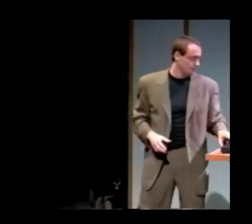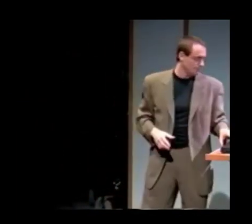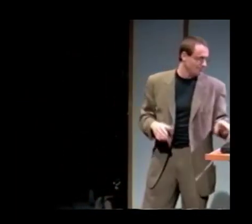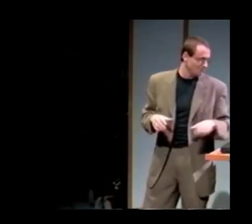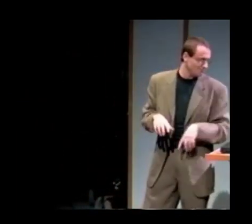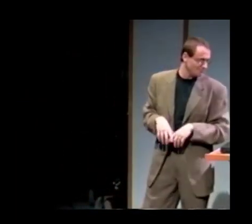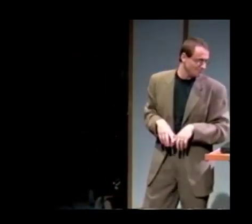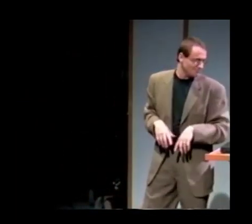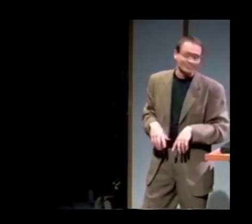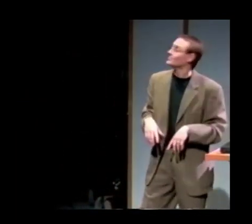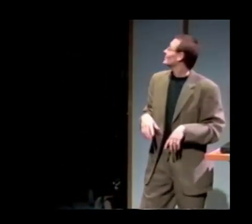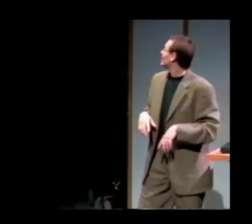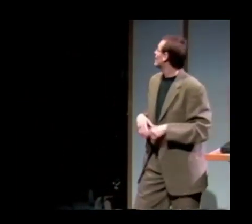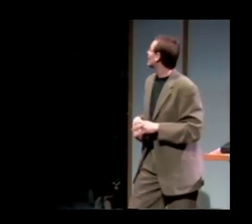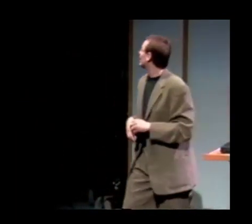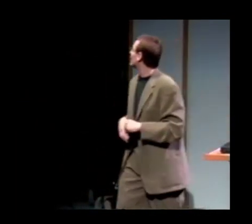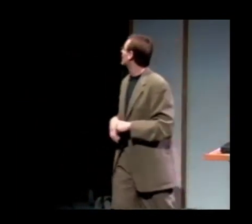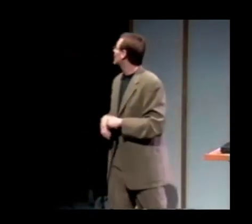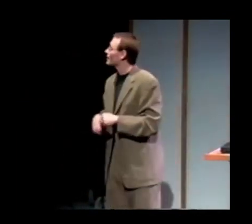SO WE'LL SEE HOW THAT GOES.